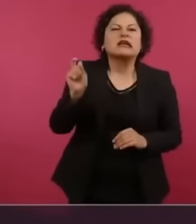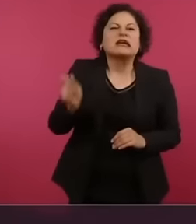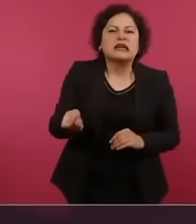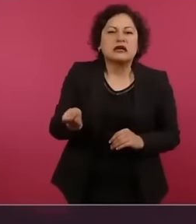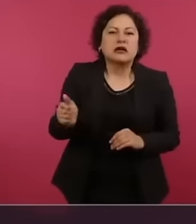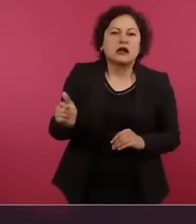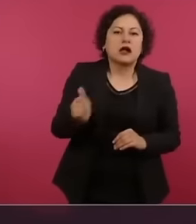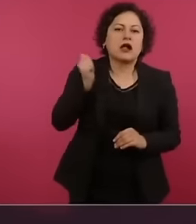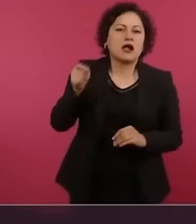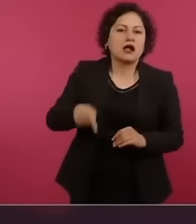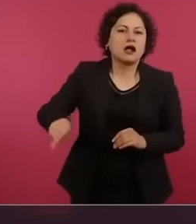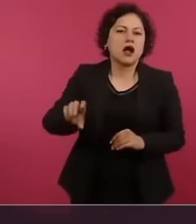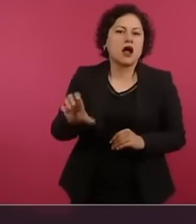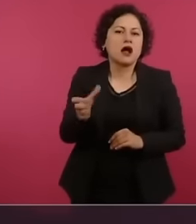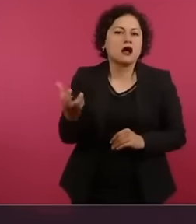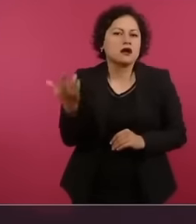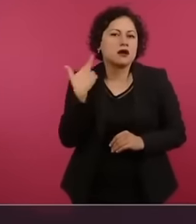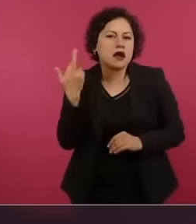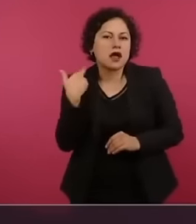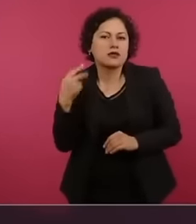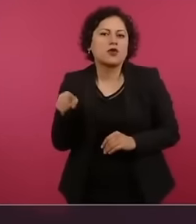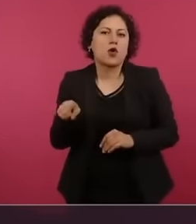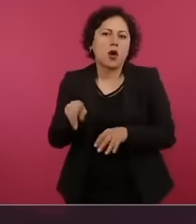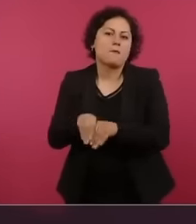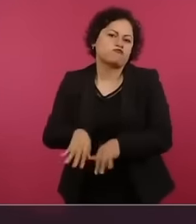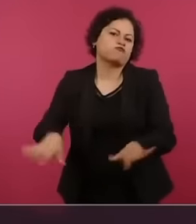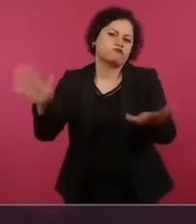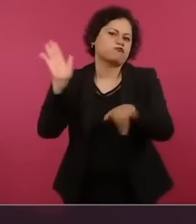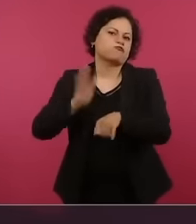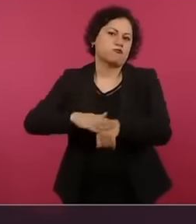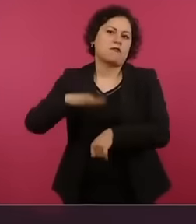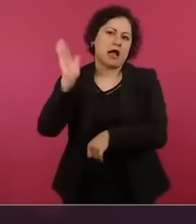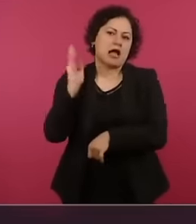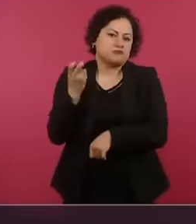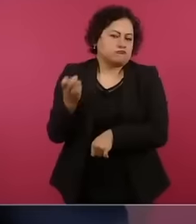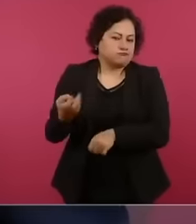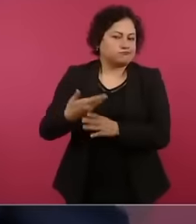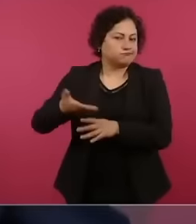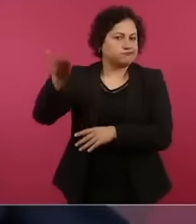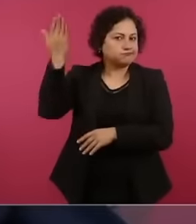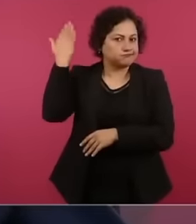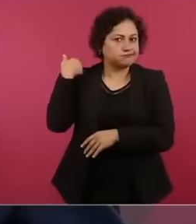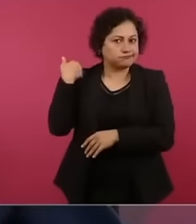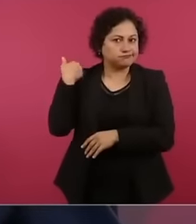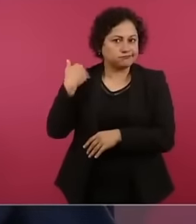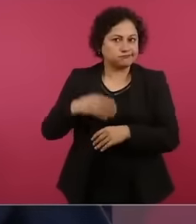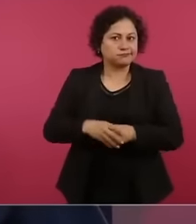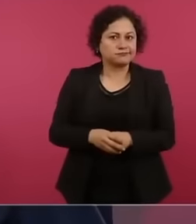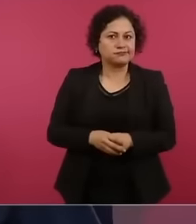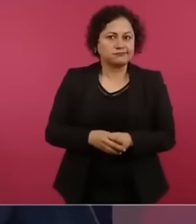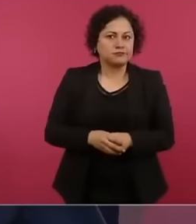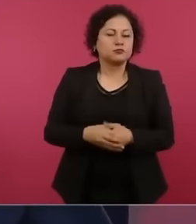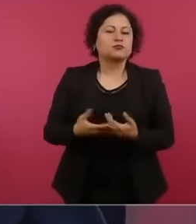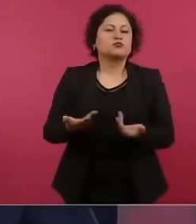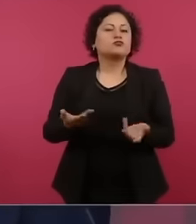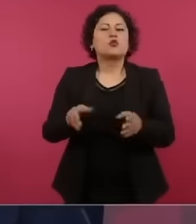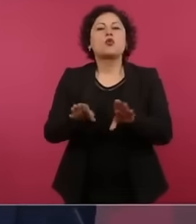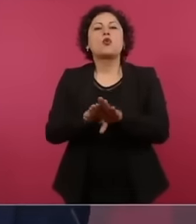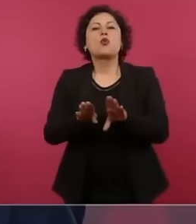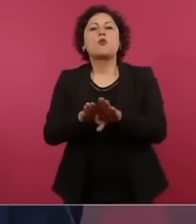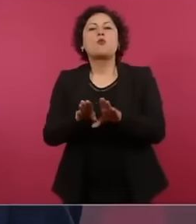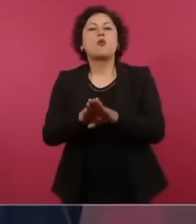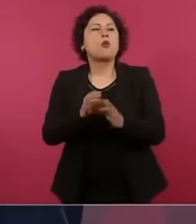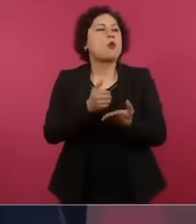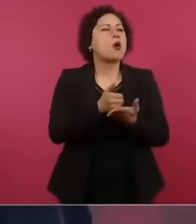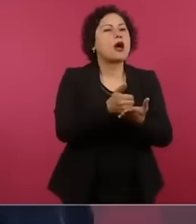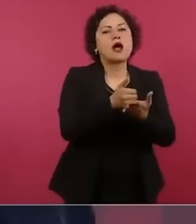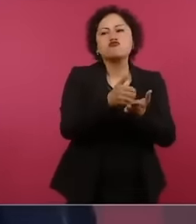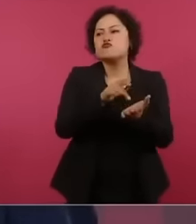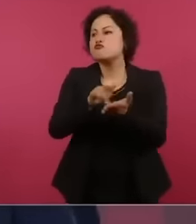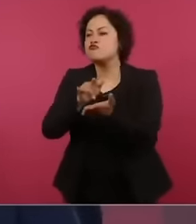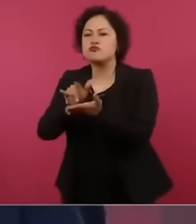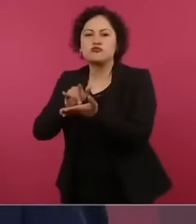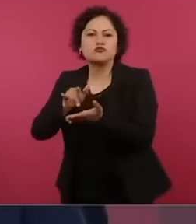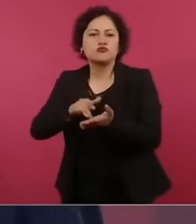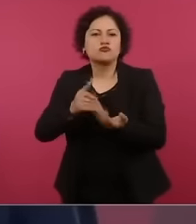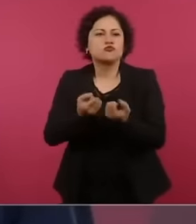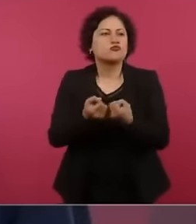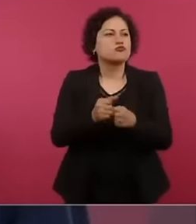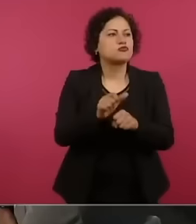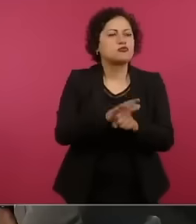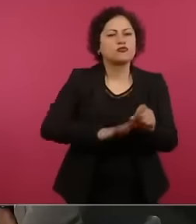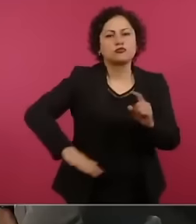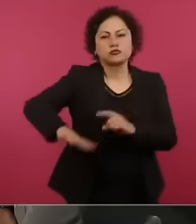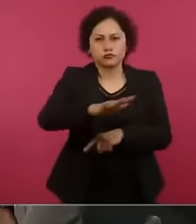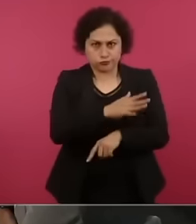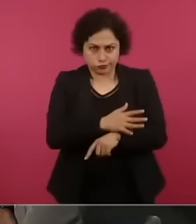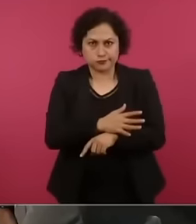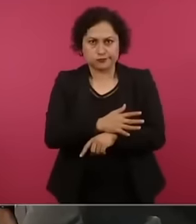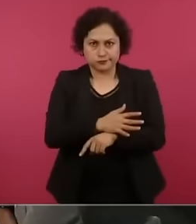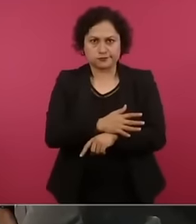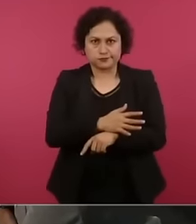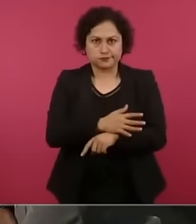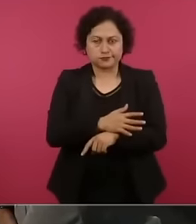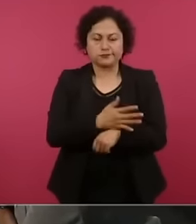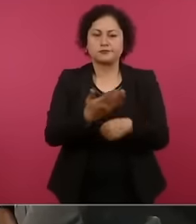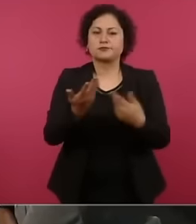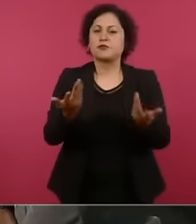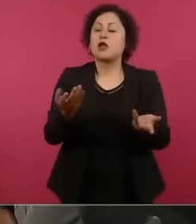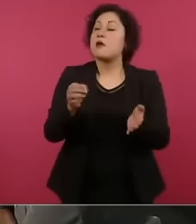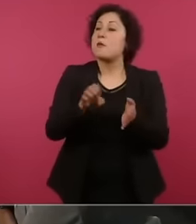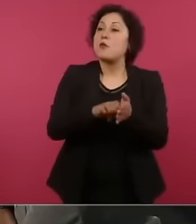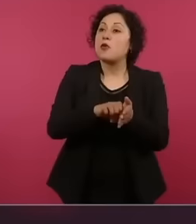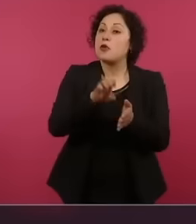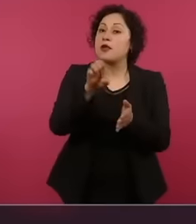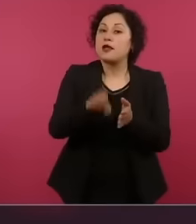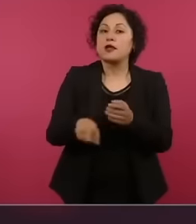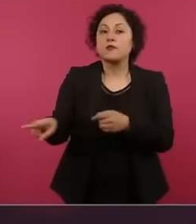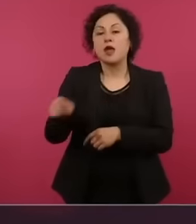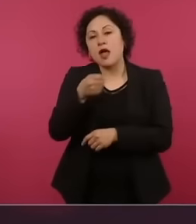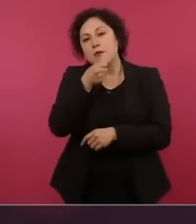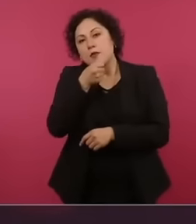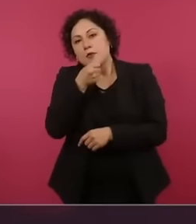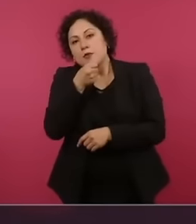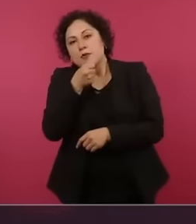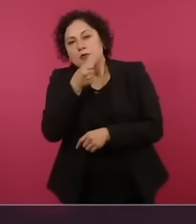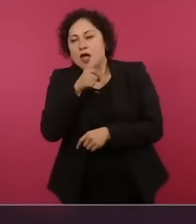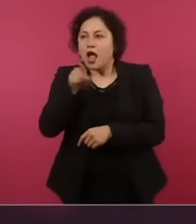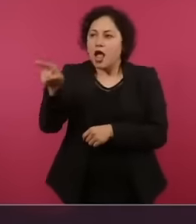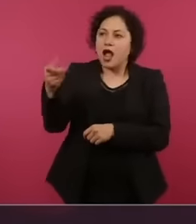important role in the social service that the patient follows in the Juan Gran hospital, but